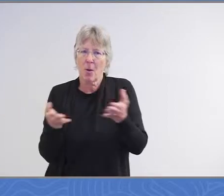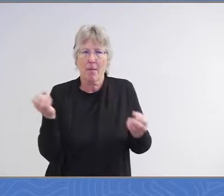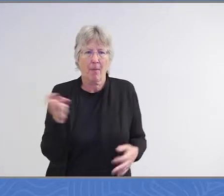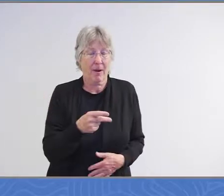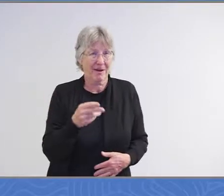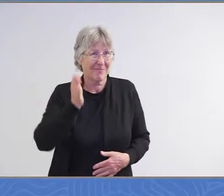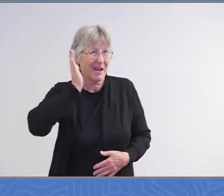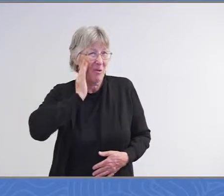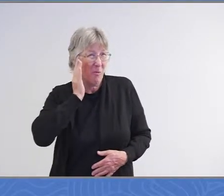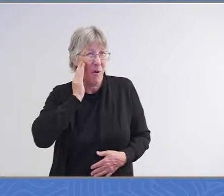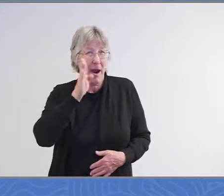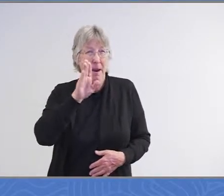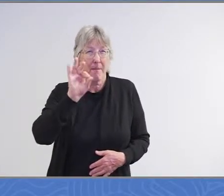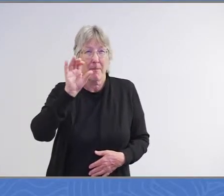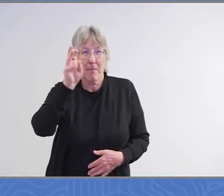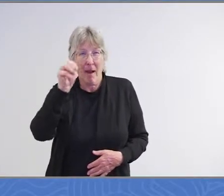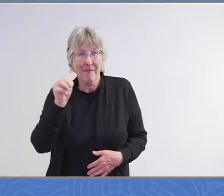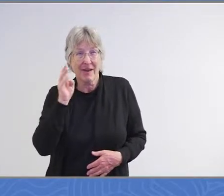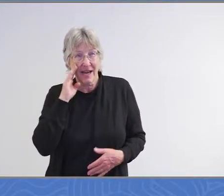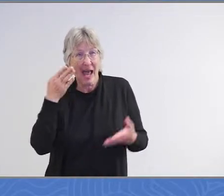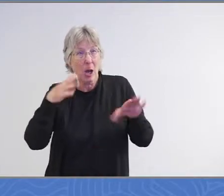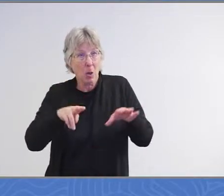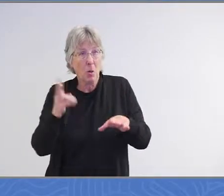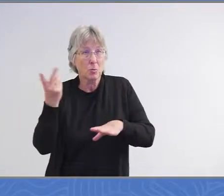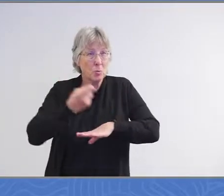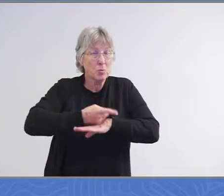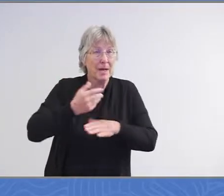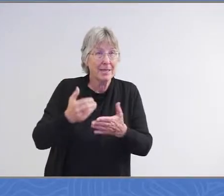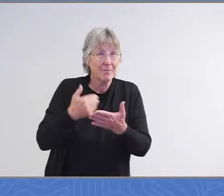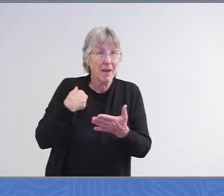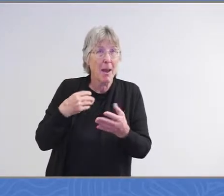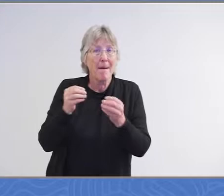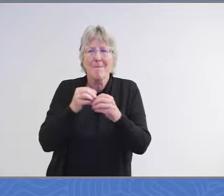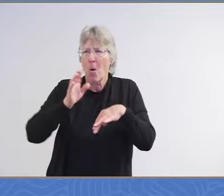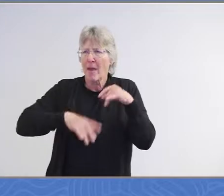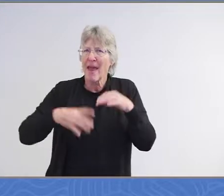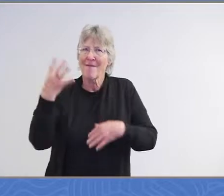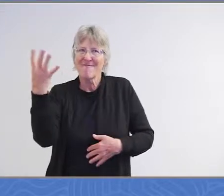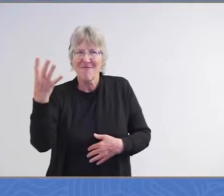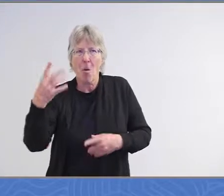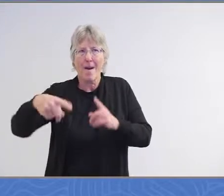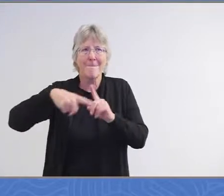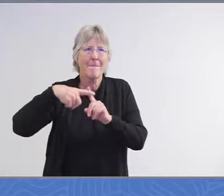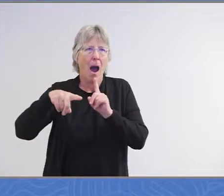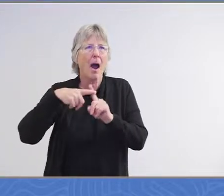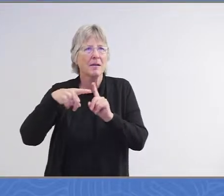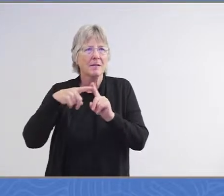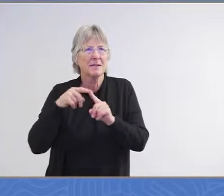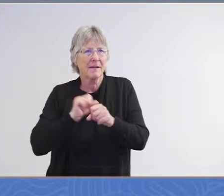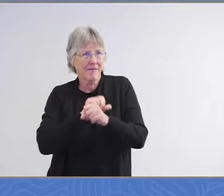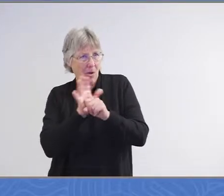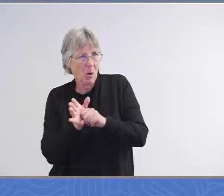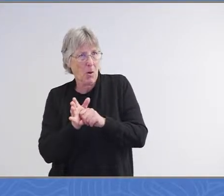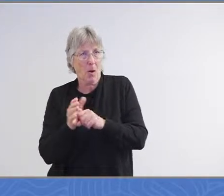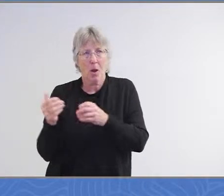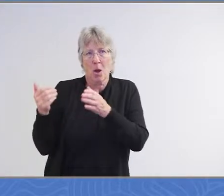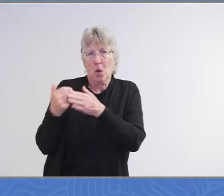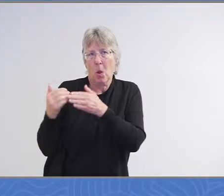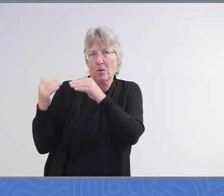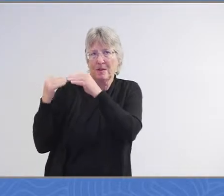two days prior to our winter break because there were more than four confirmed cases of COVID and my very close colleague is still recovering to this day.